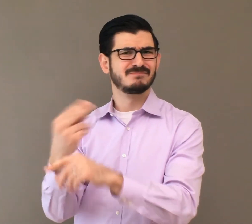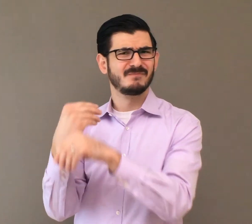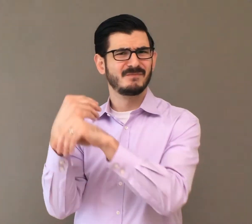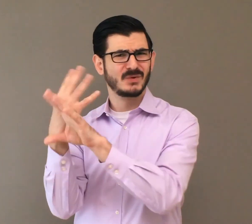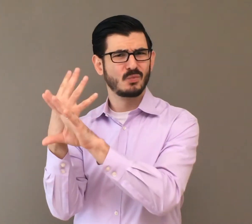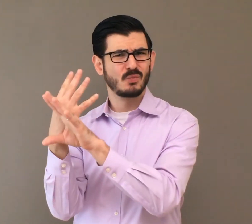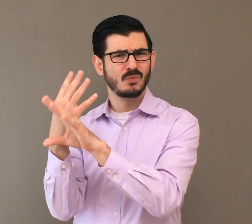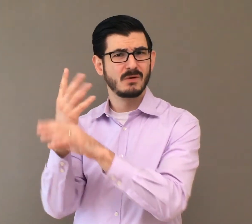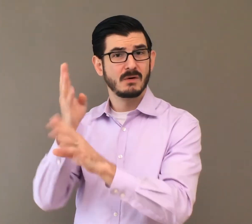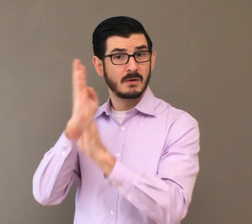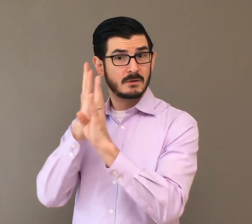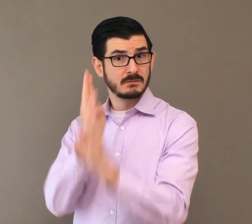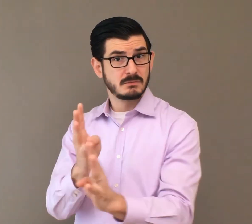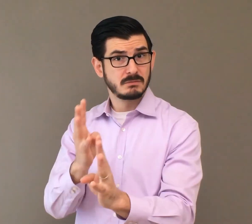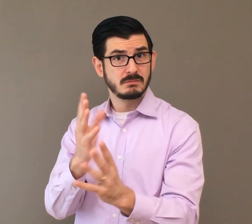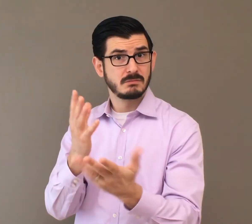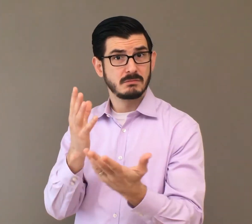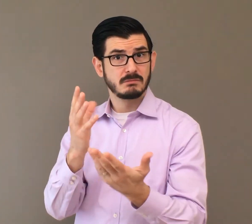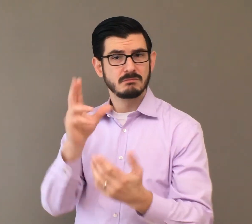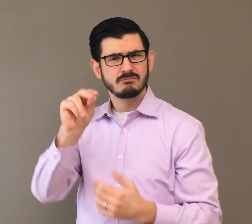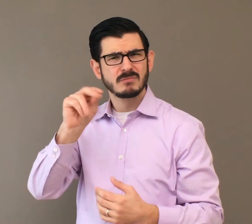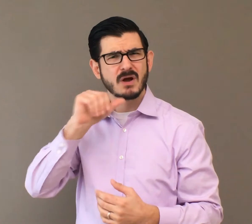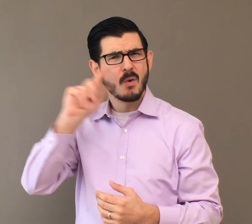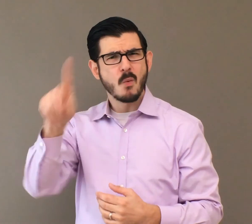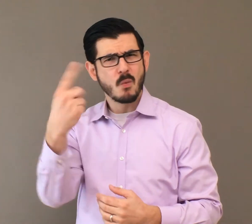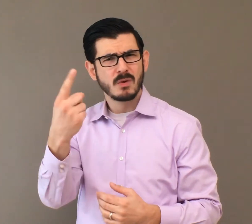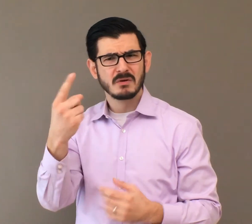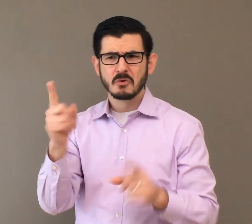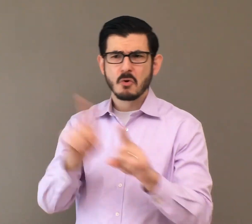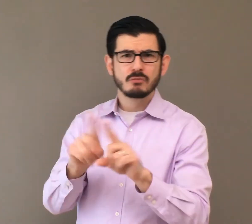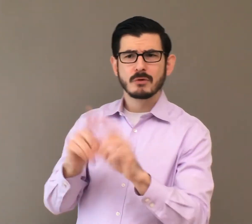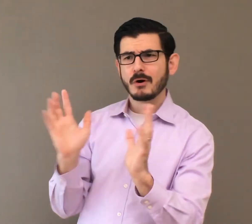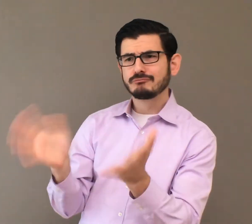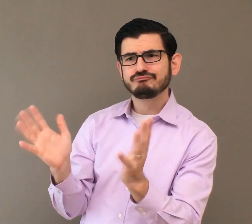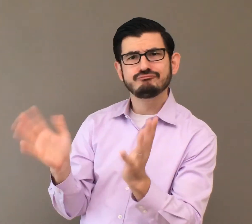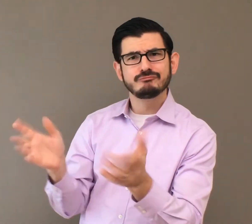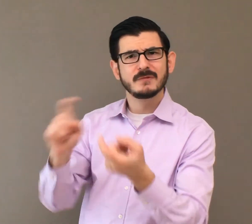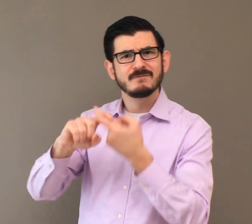rely so heavily on bandwidth-intensive video chat and video relay.